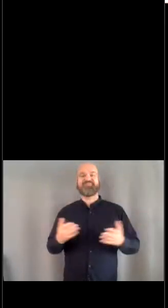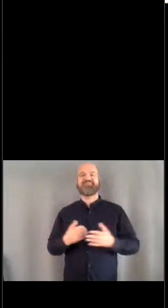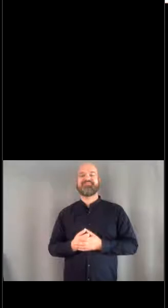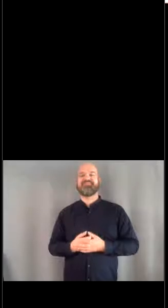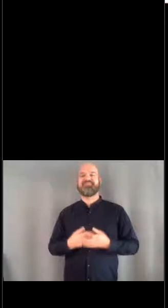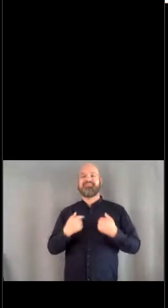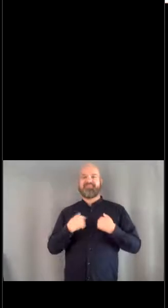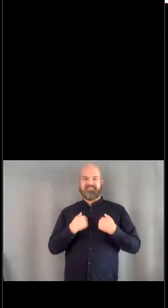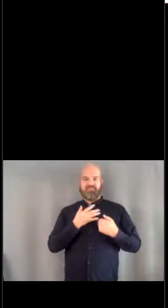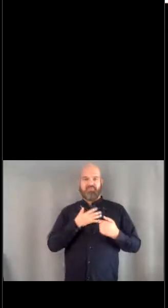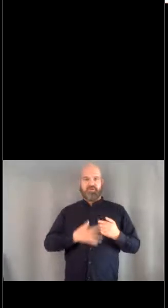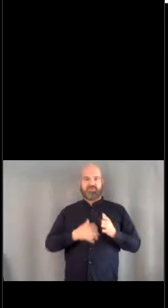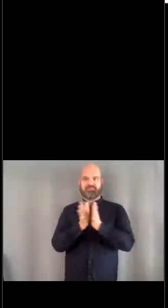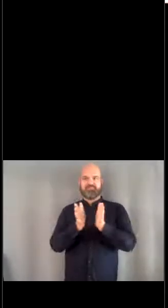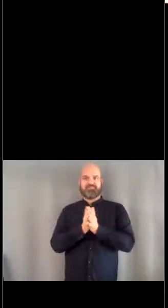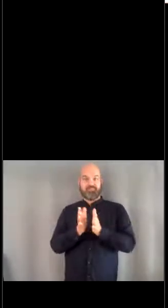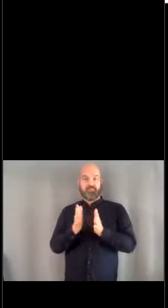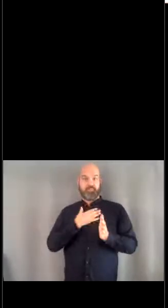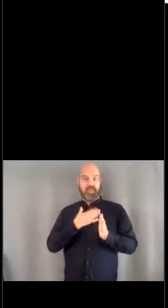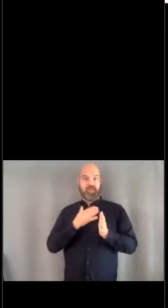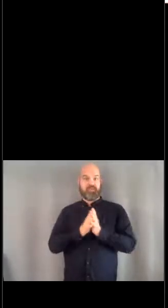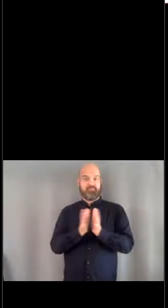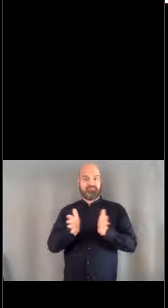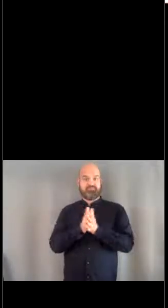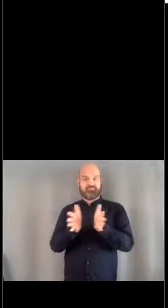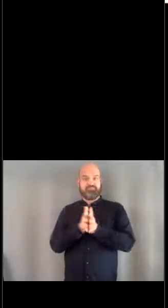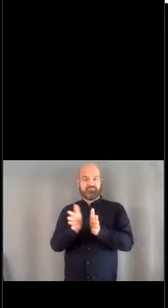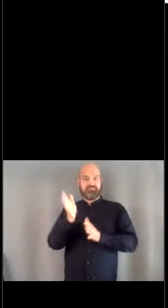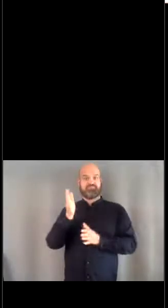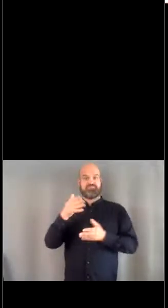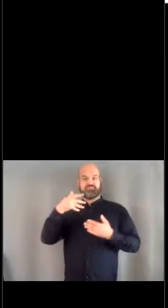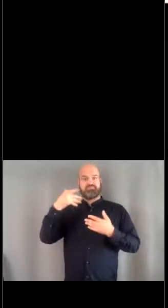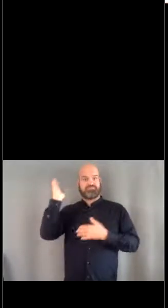where we're trying to think about once we understand the extra costs